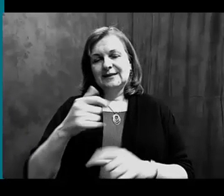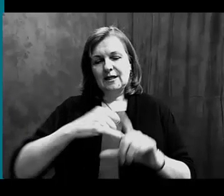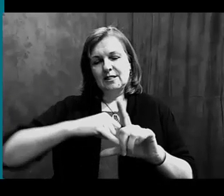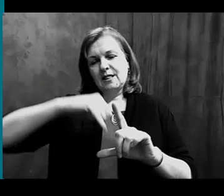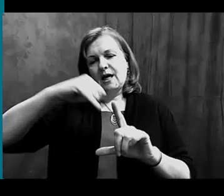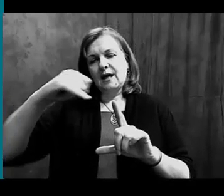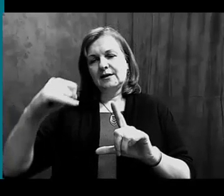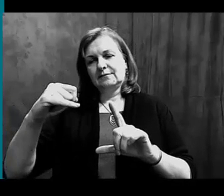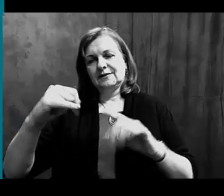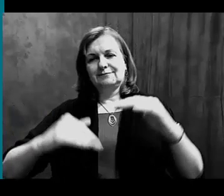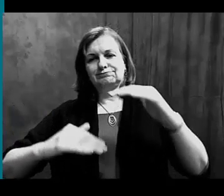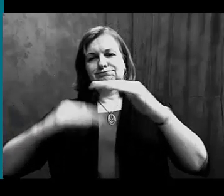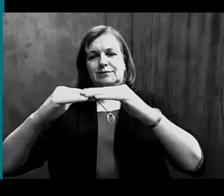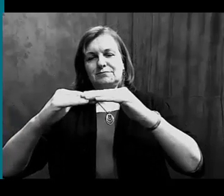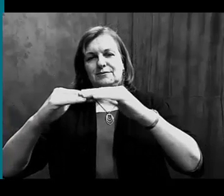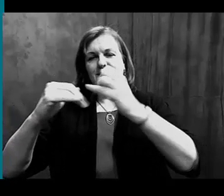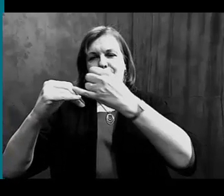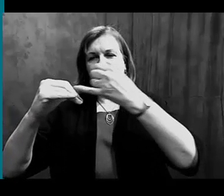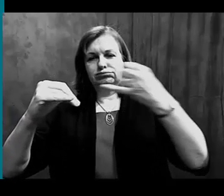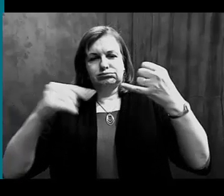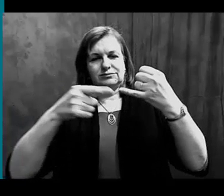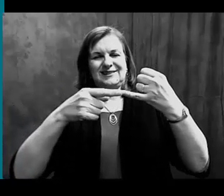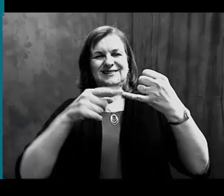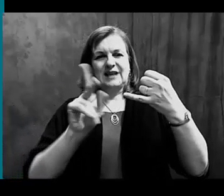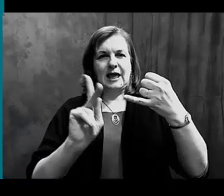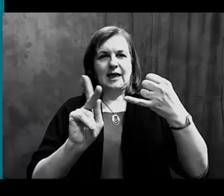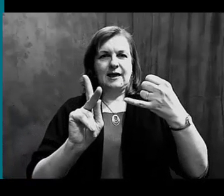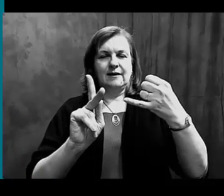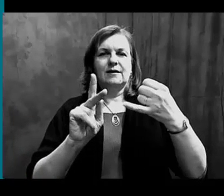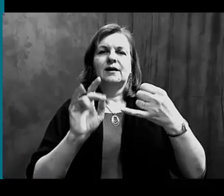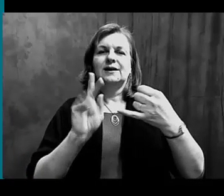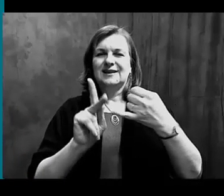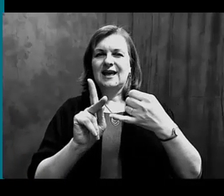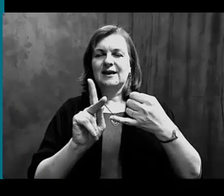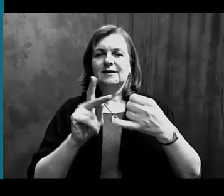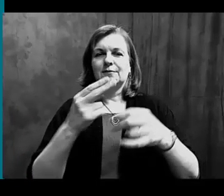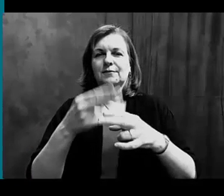line here is capped by this letter "K"